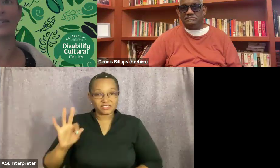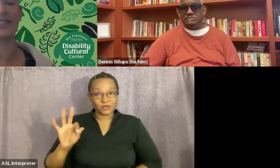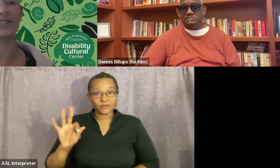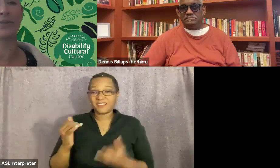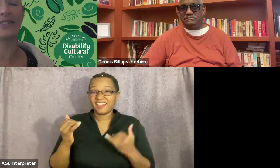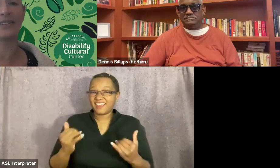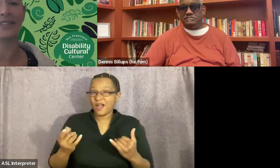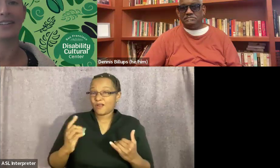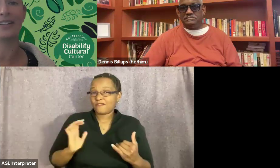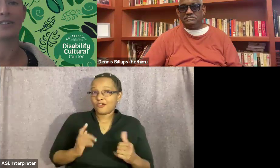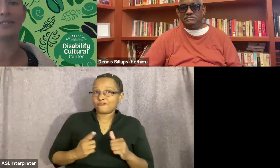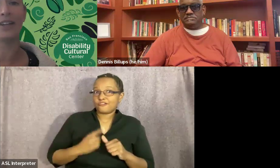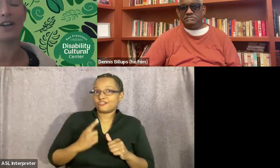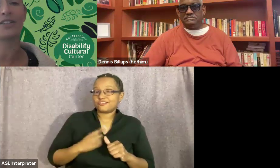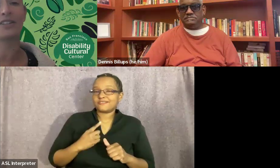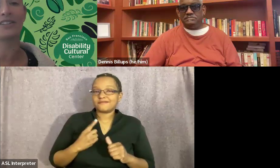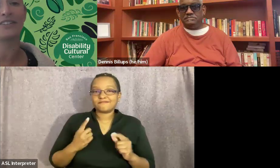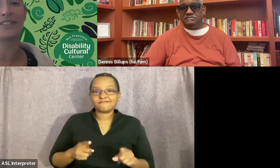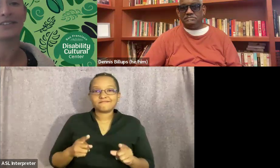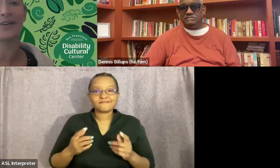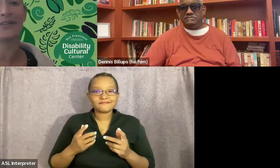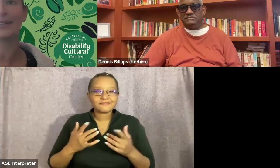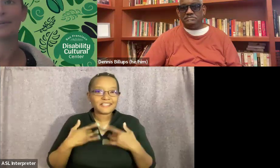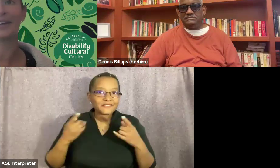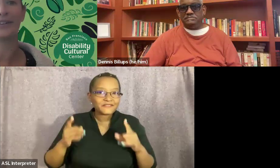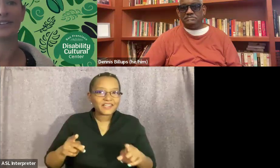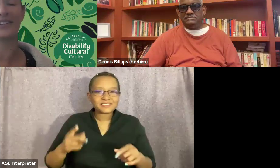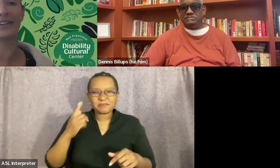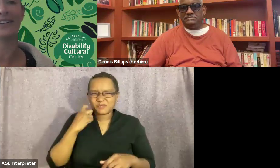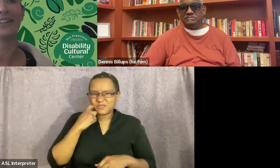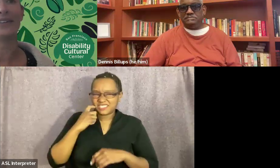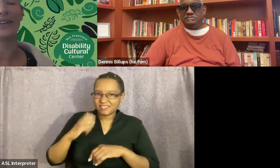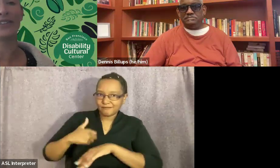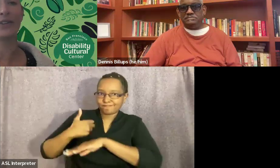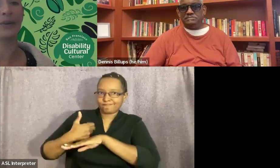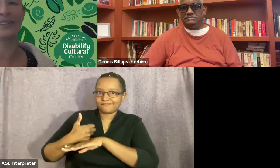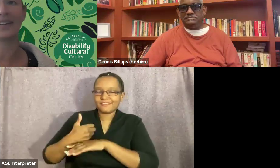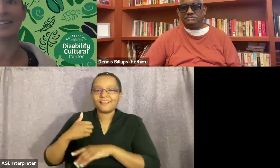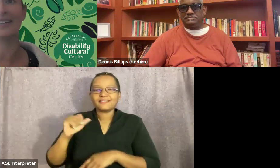have just recently launched the San Francisco Disability Cultural Center. We are so excited.